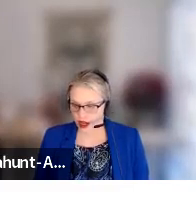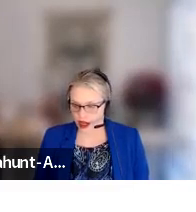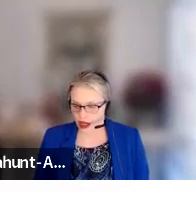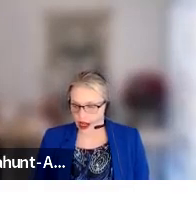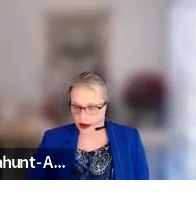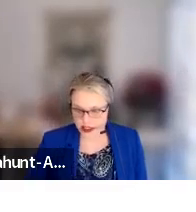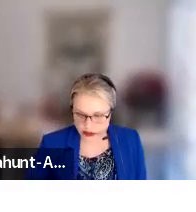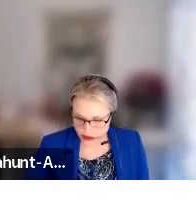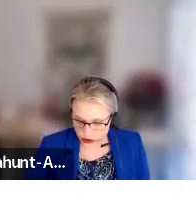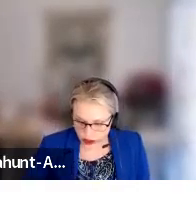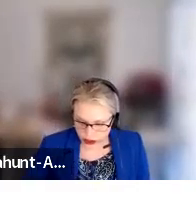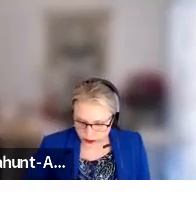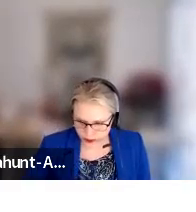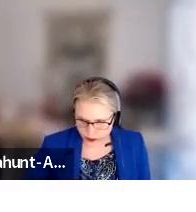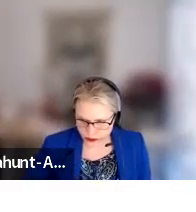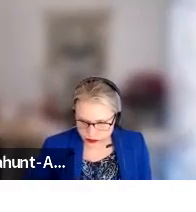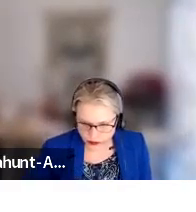I received a phone call.